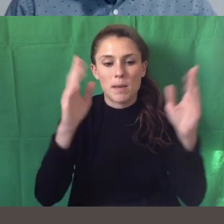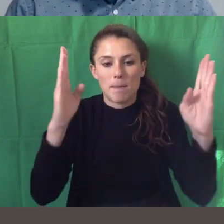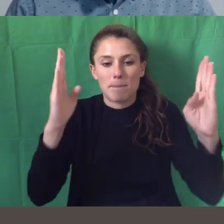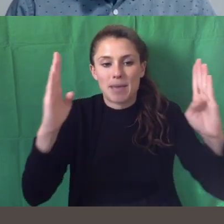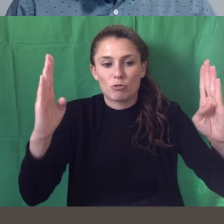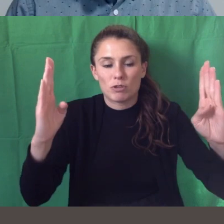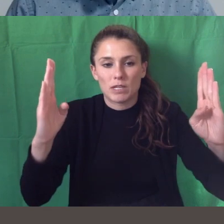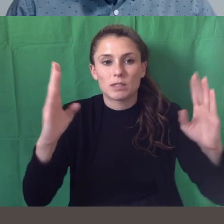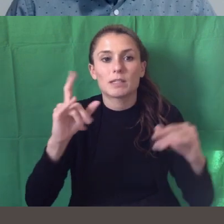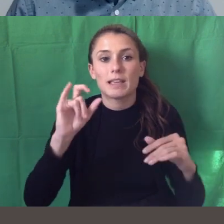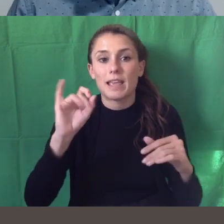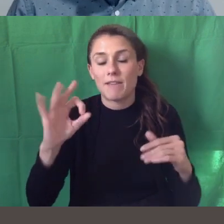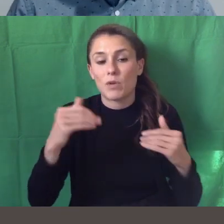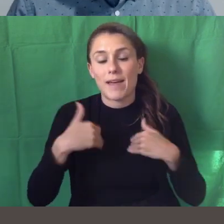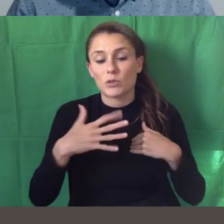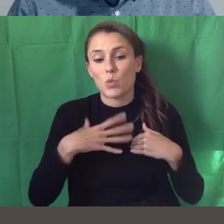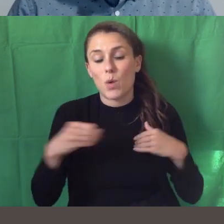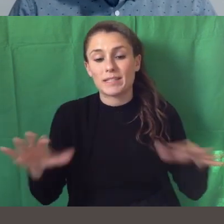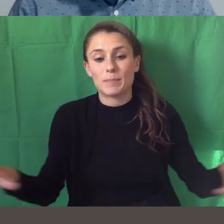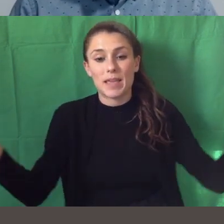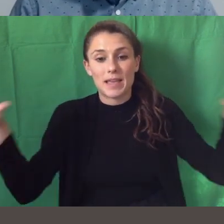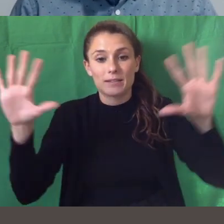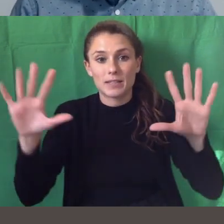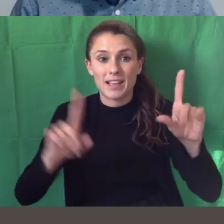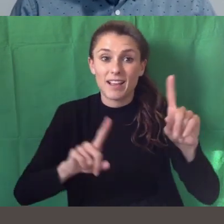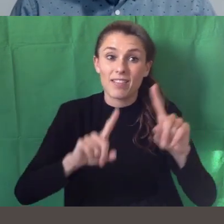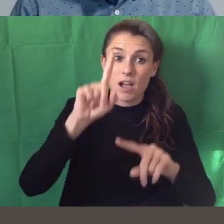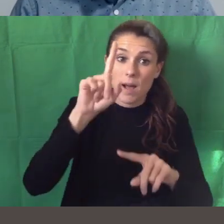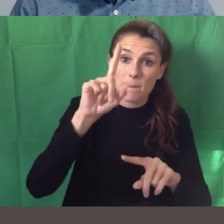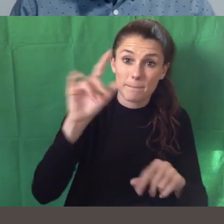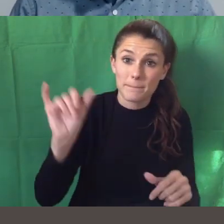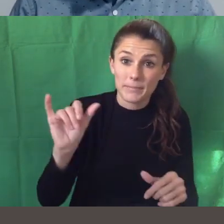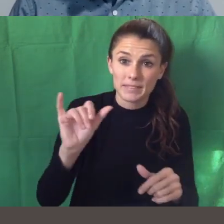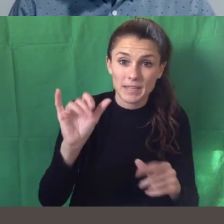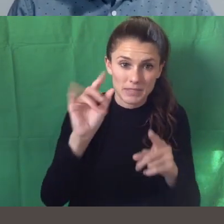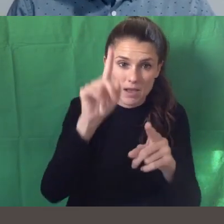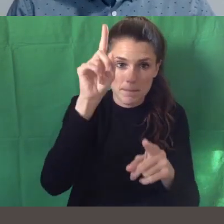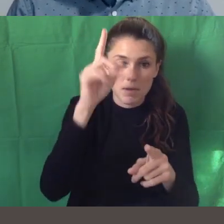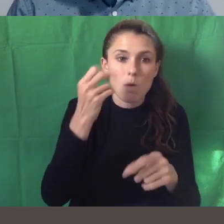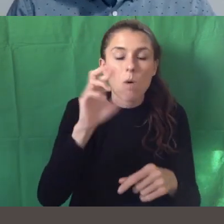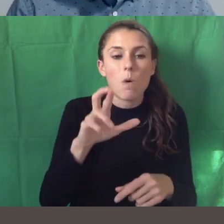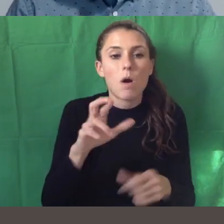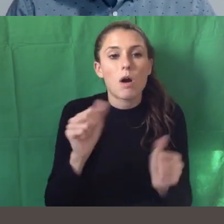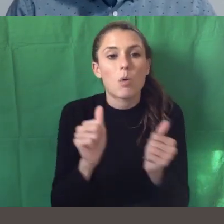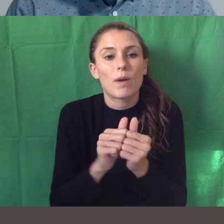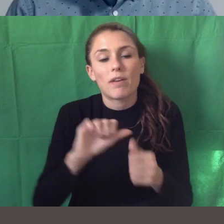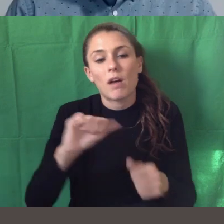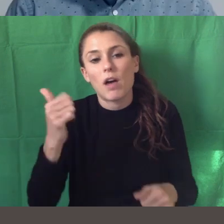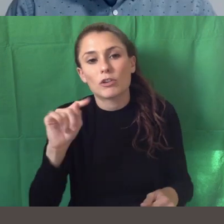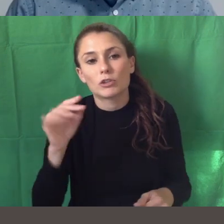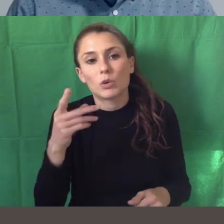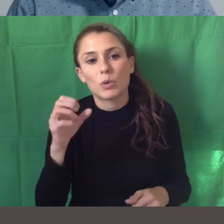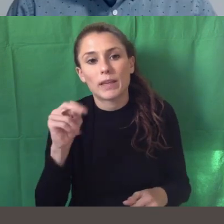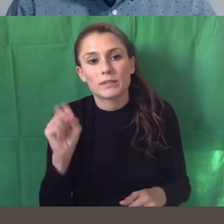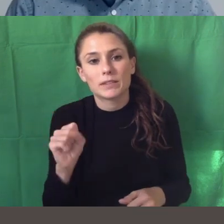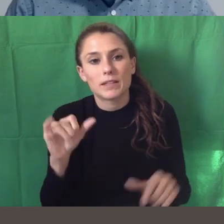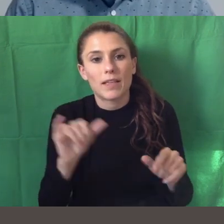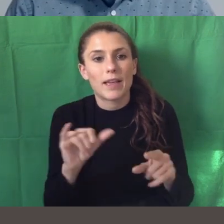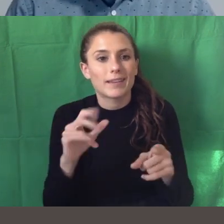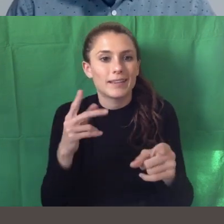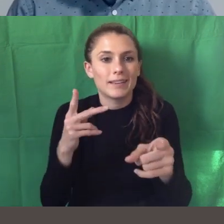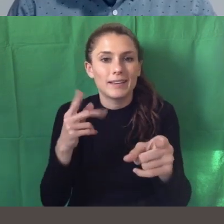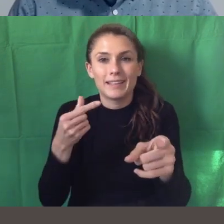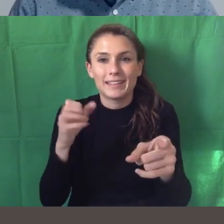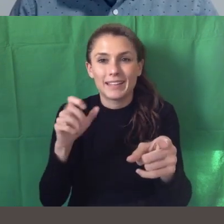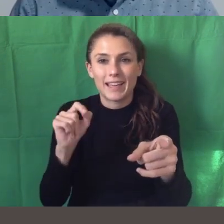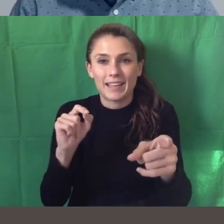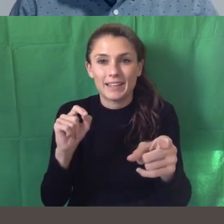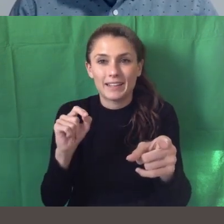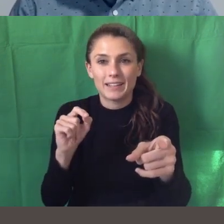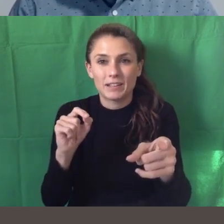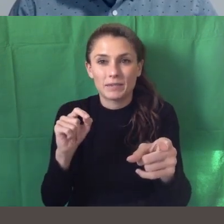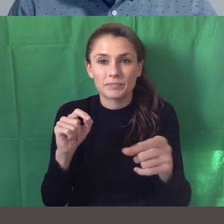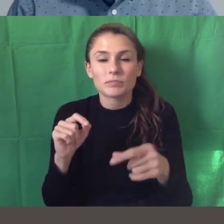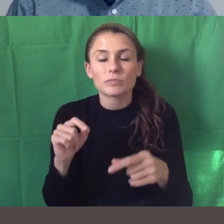Whether the word was surrounded by white space as in "up", or whether it was entirely enclosed by other tokens such as "get".